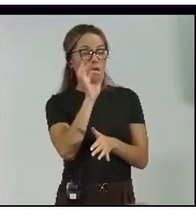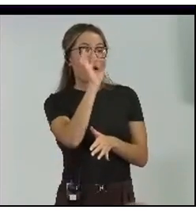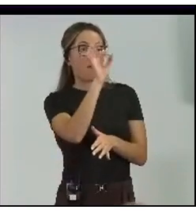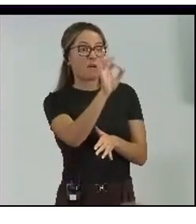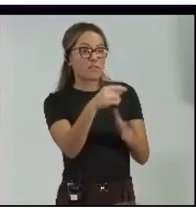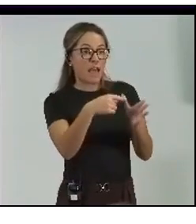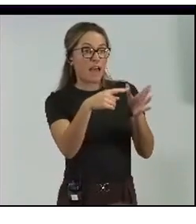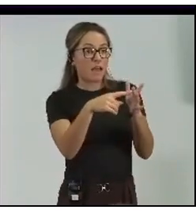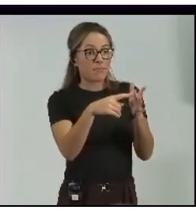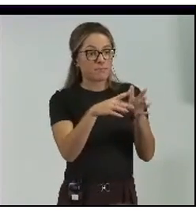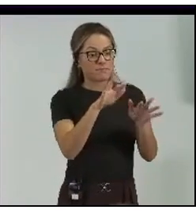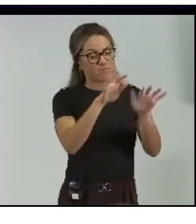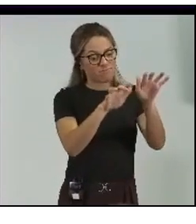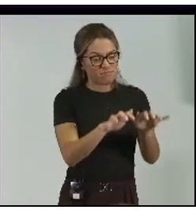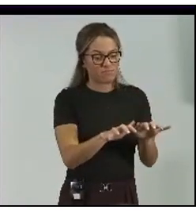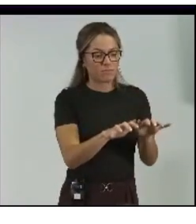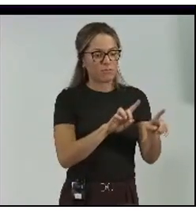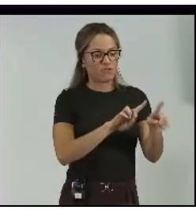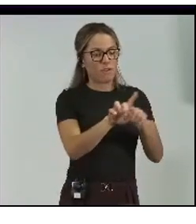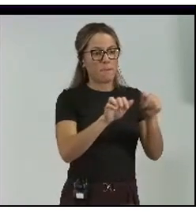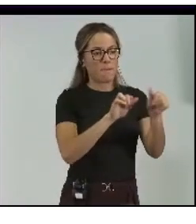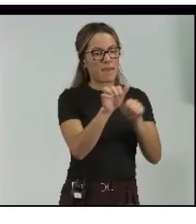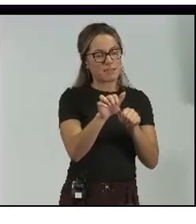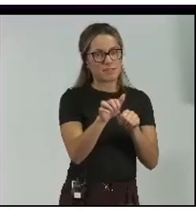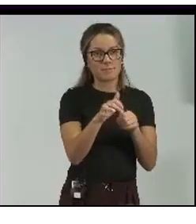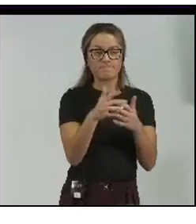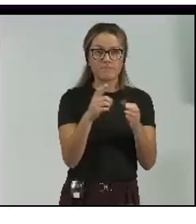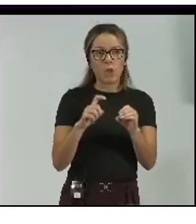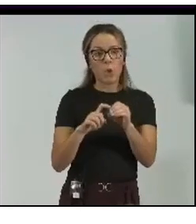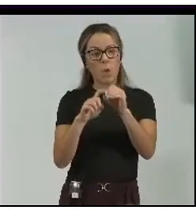I think we can expect the level of quality that we're experiencing right now.